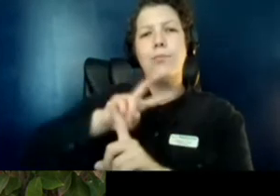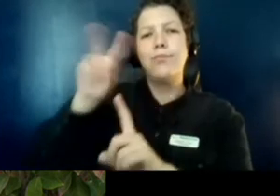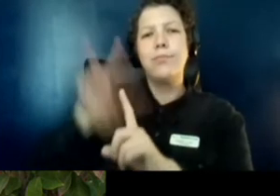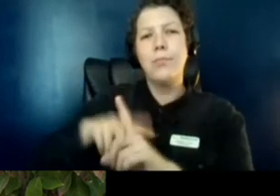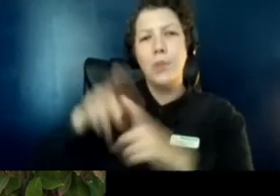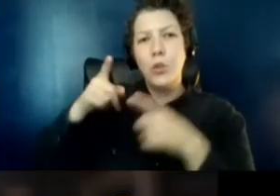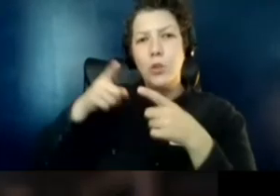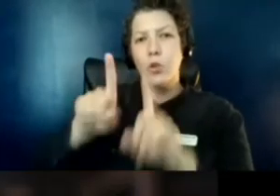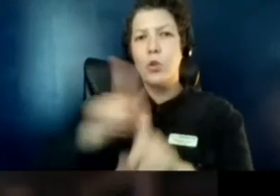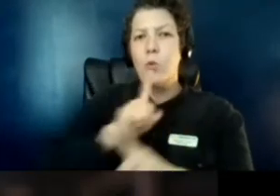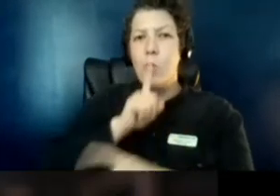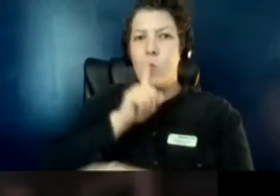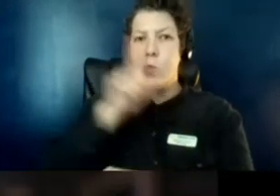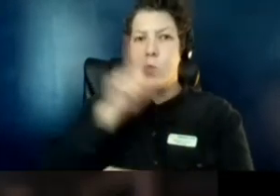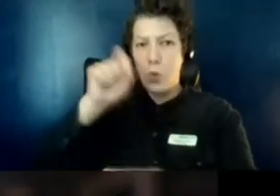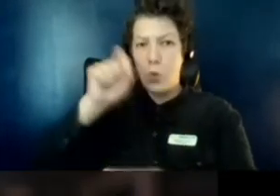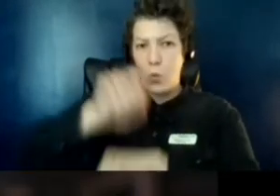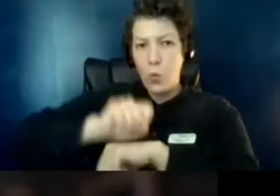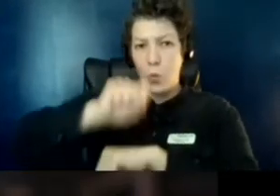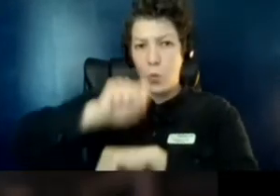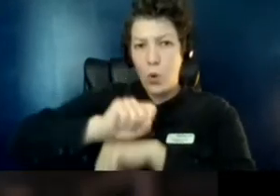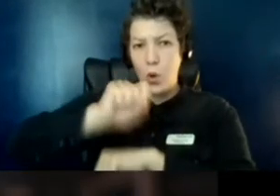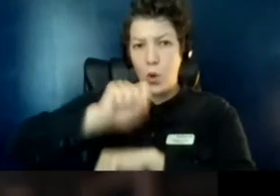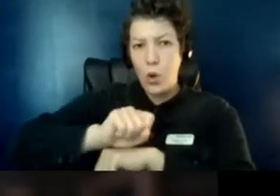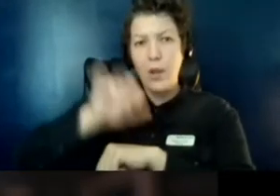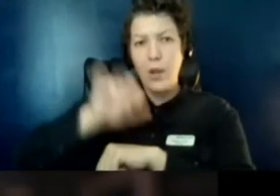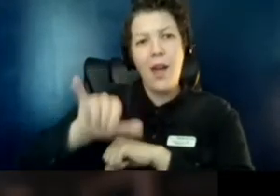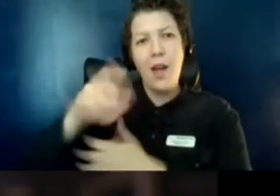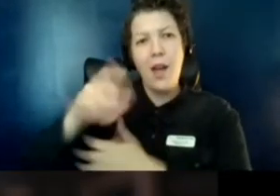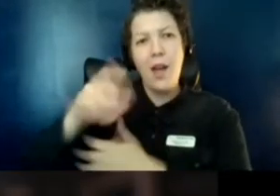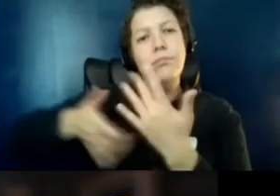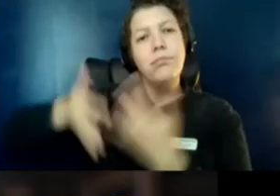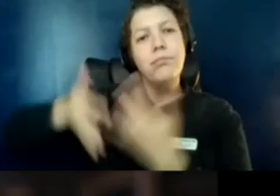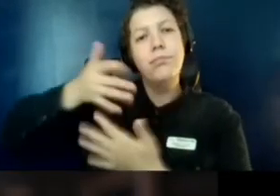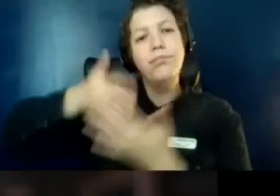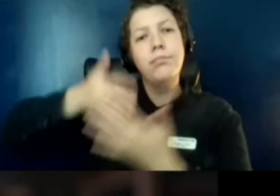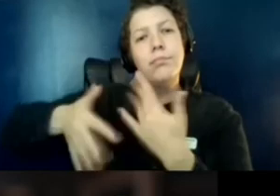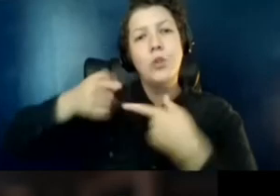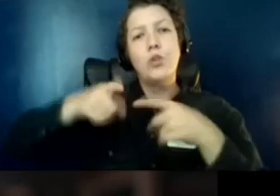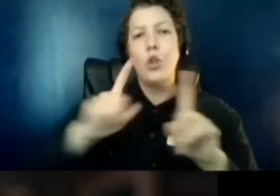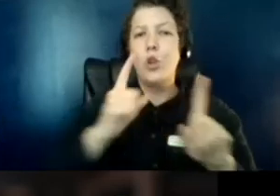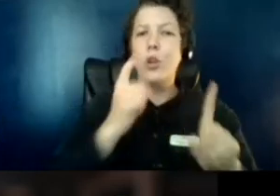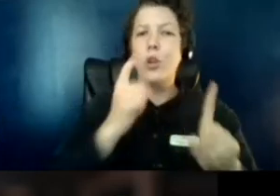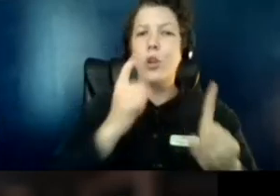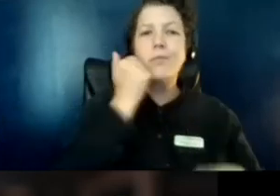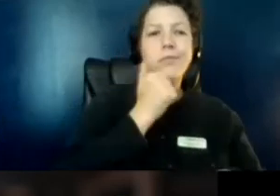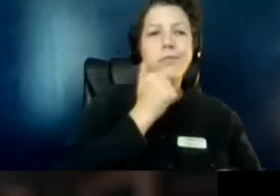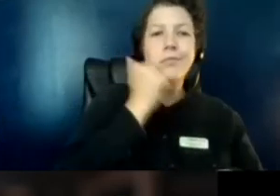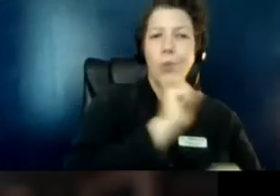If you think about it, people work a ho‑hour week ‑‑ I don't know. Maybe people still